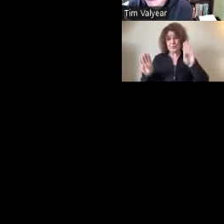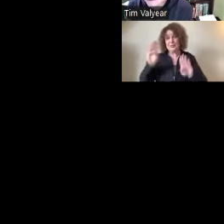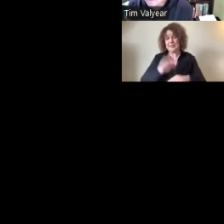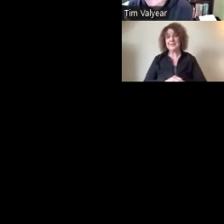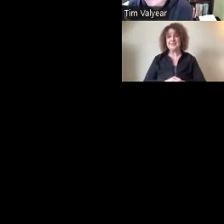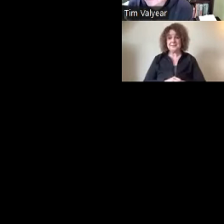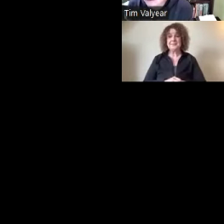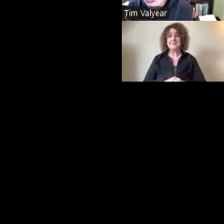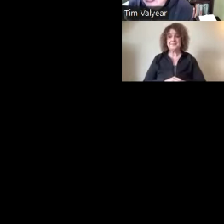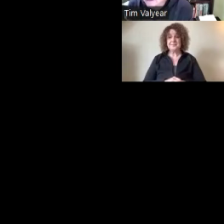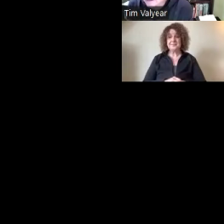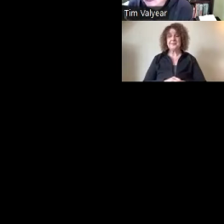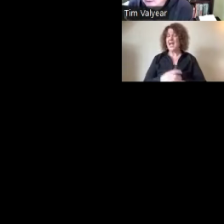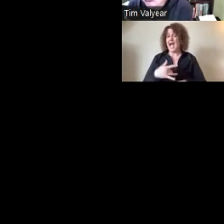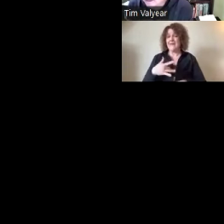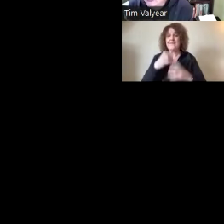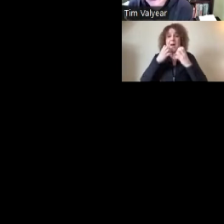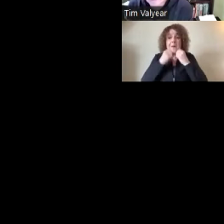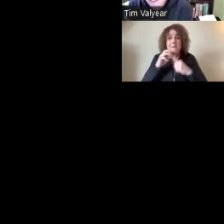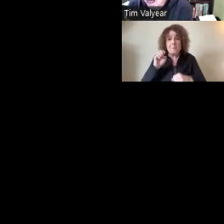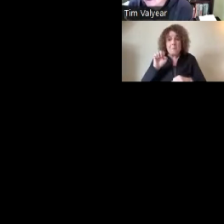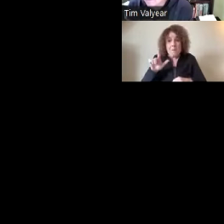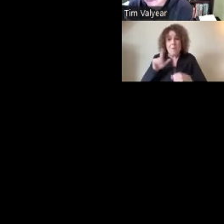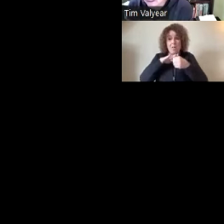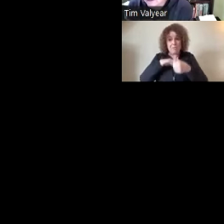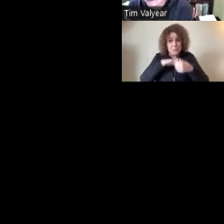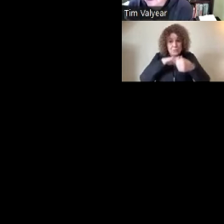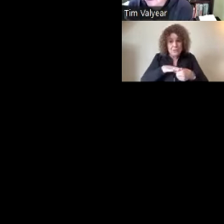the impact that will have on the health care system. The